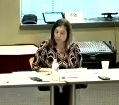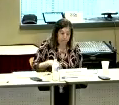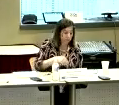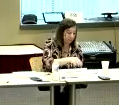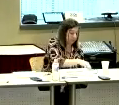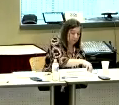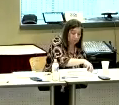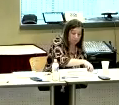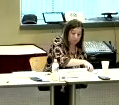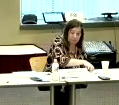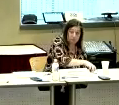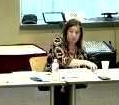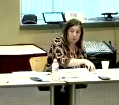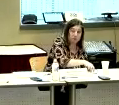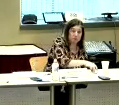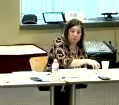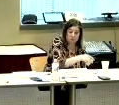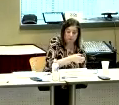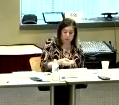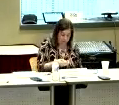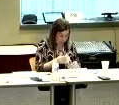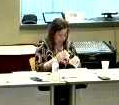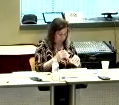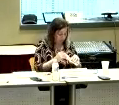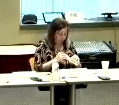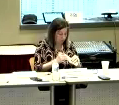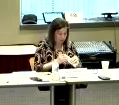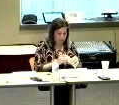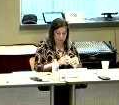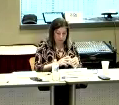And importantly, on somewhat of a personal note, it's a delight for me